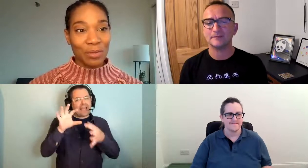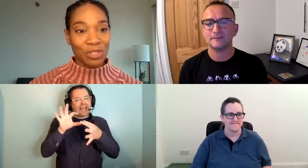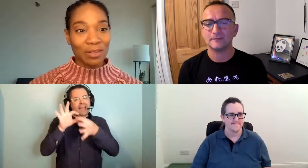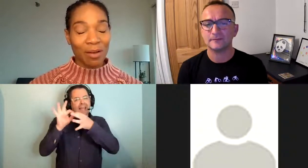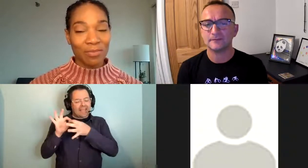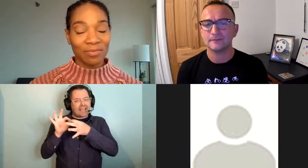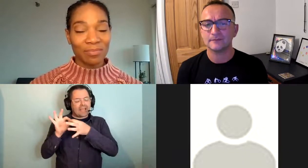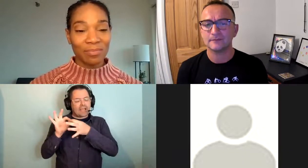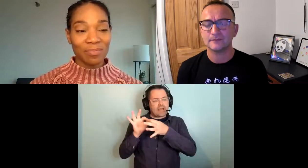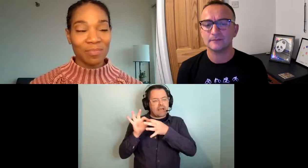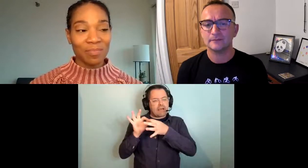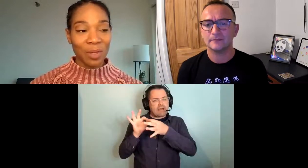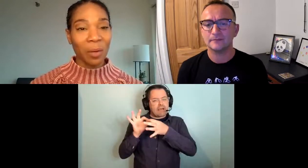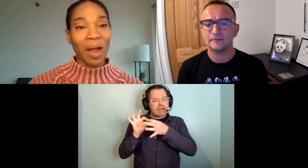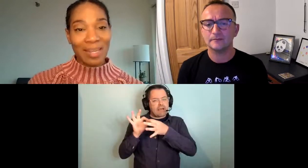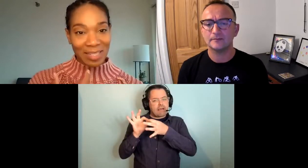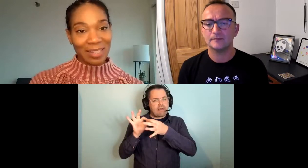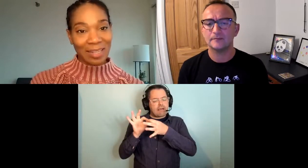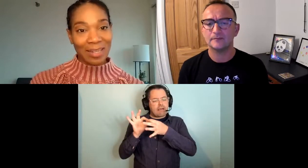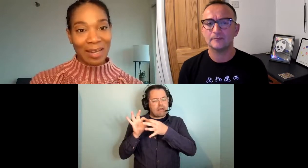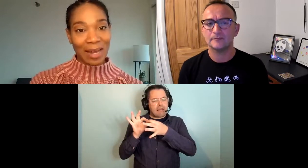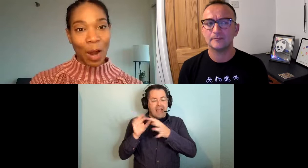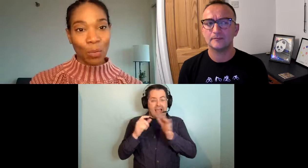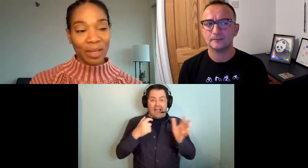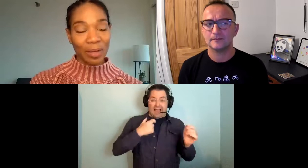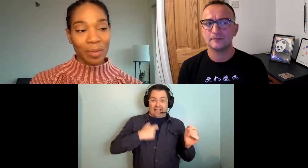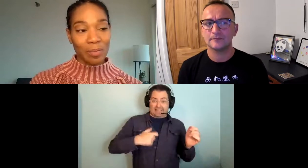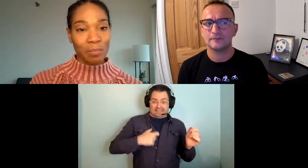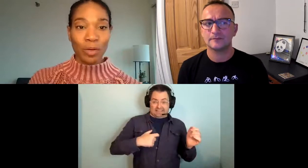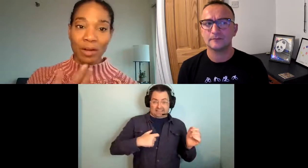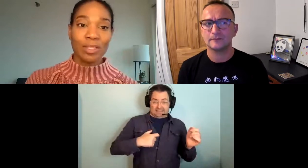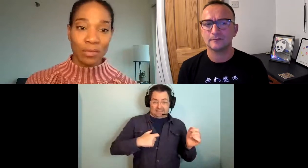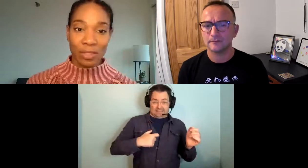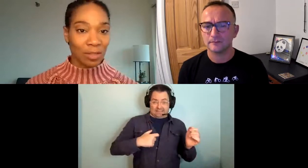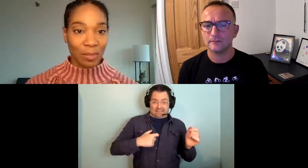think with me how I bring myself into this space even